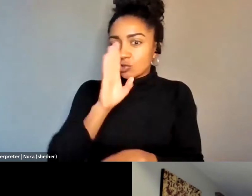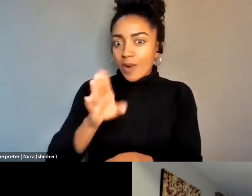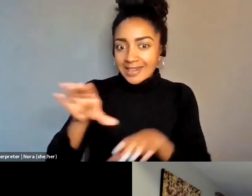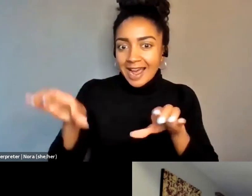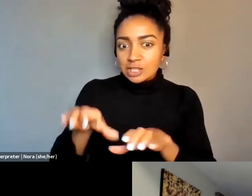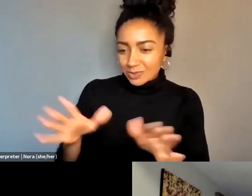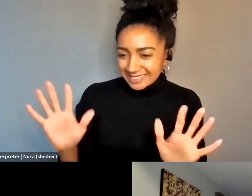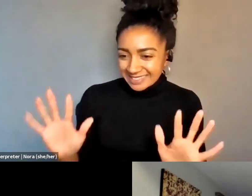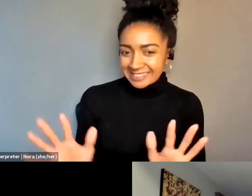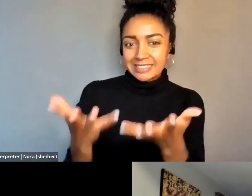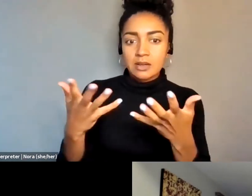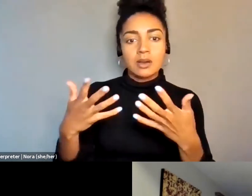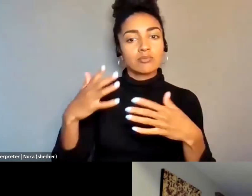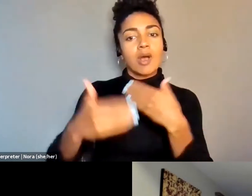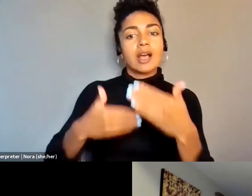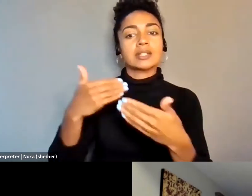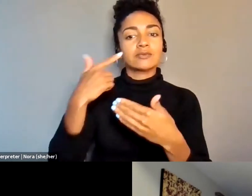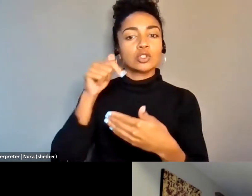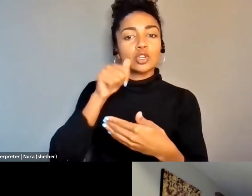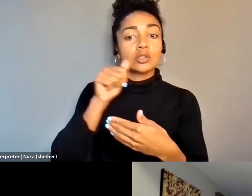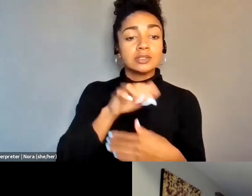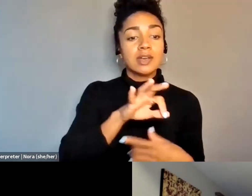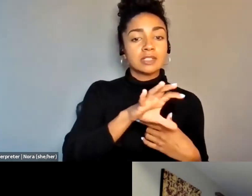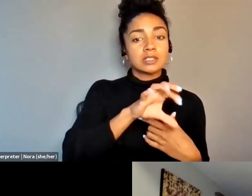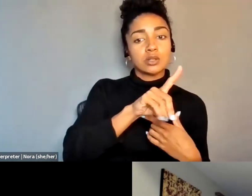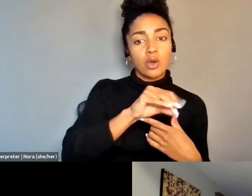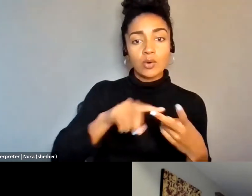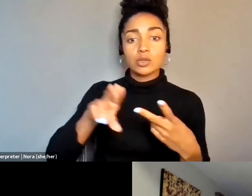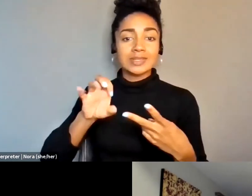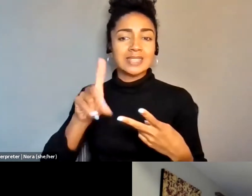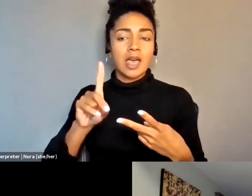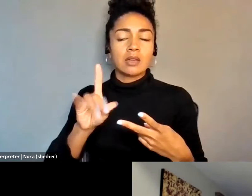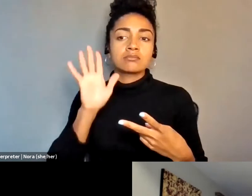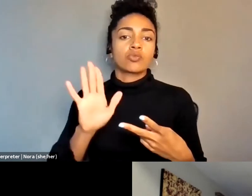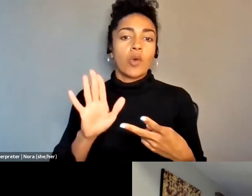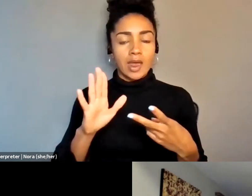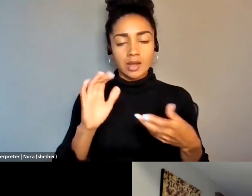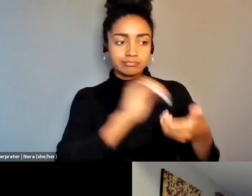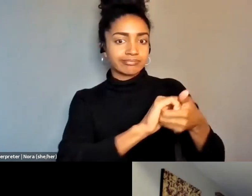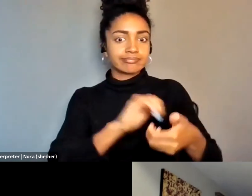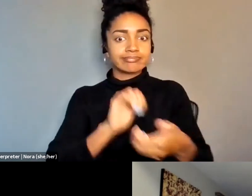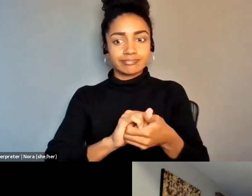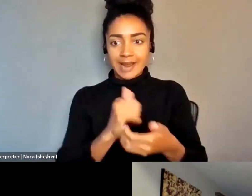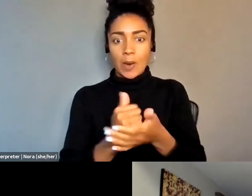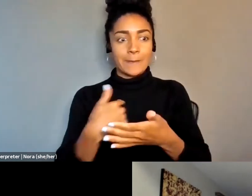And FCDO and USAID to our great catalyst, and making such partnerships happen and and that action happen.